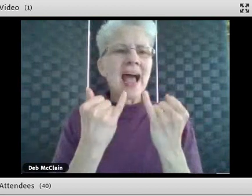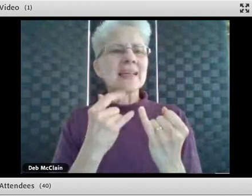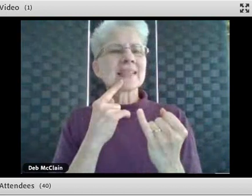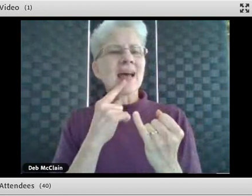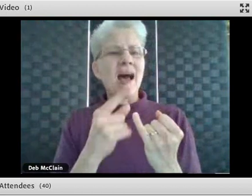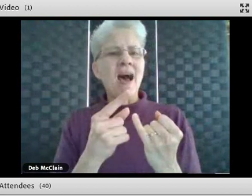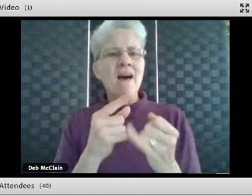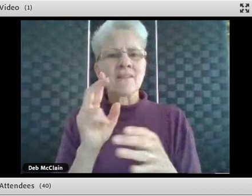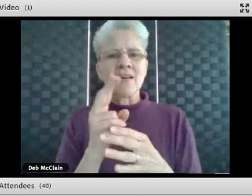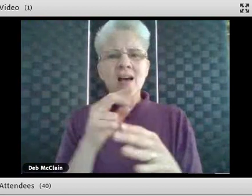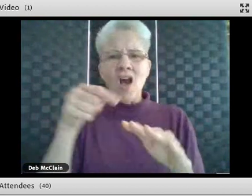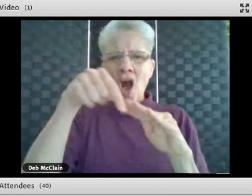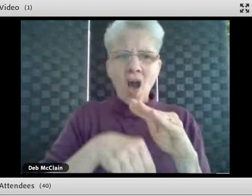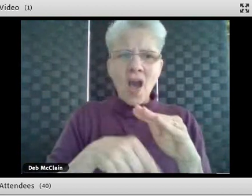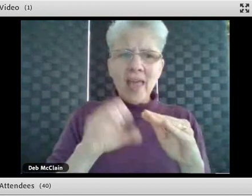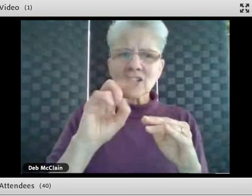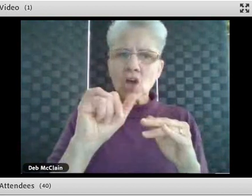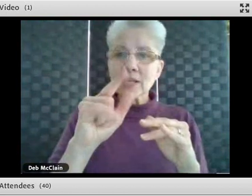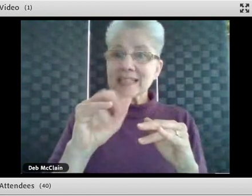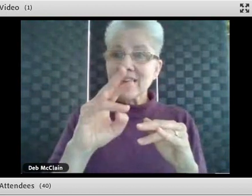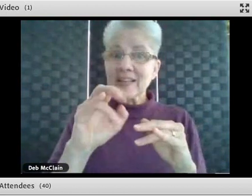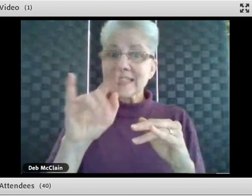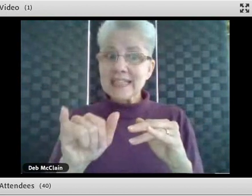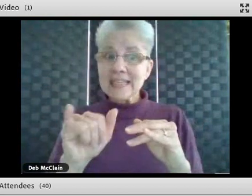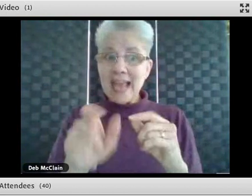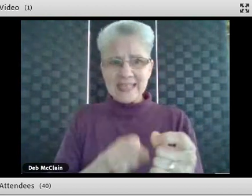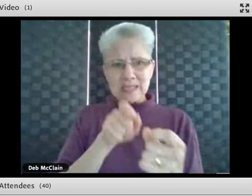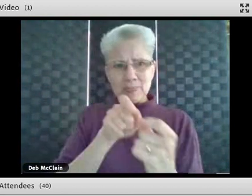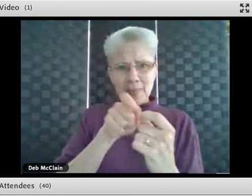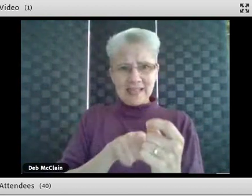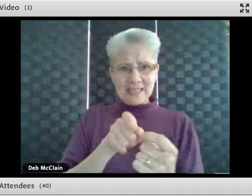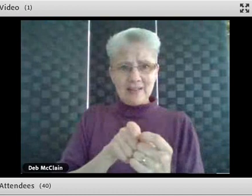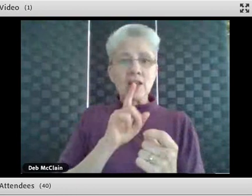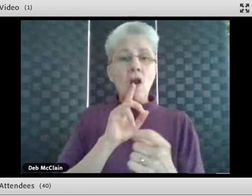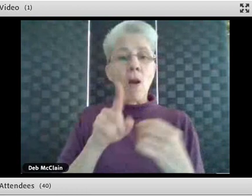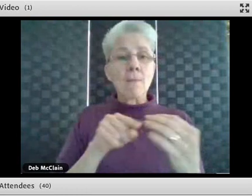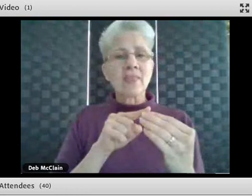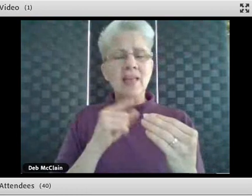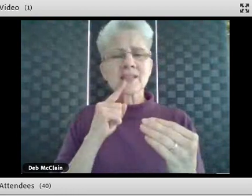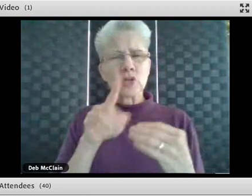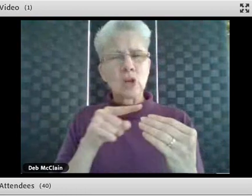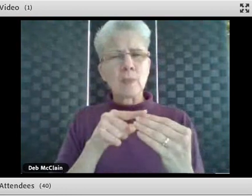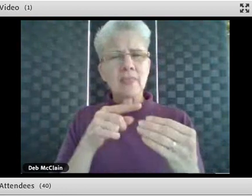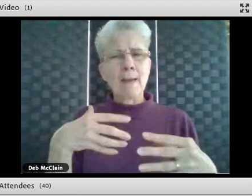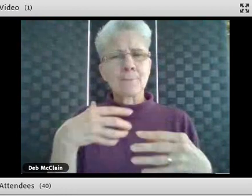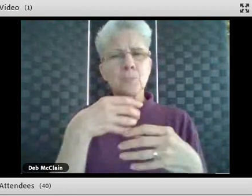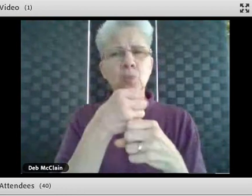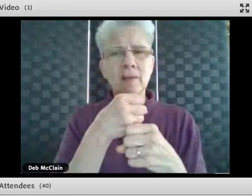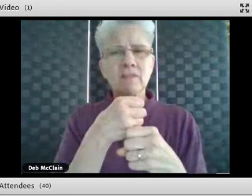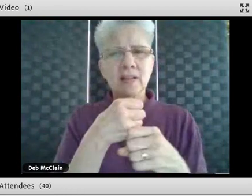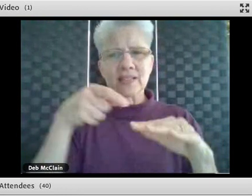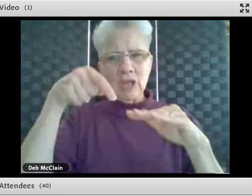are part of this, okay? So, once again, we're gonna just talk about this briefly so we can get into the nitty-gritty of LCSH.